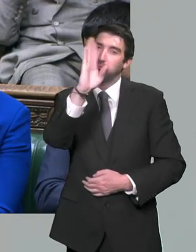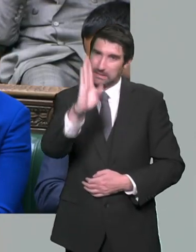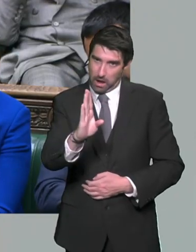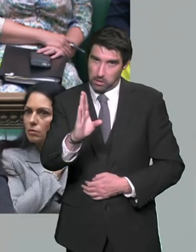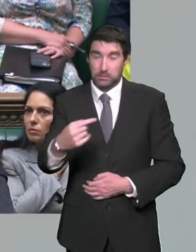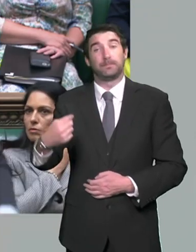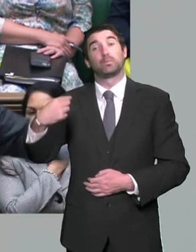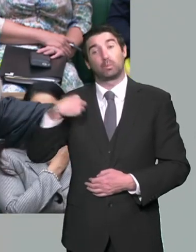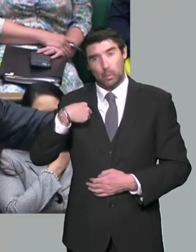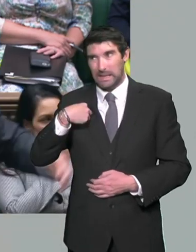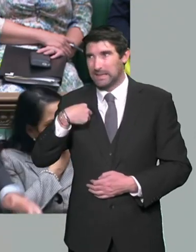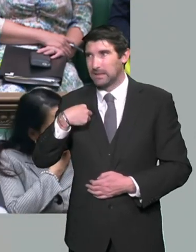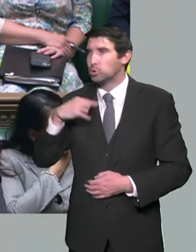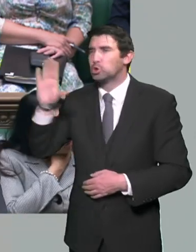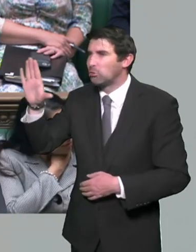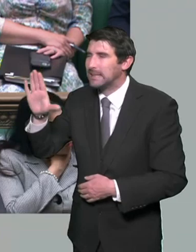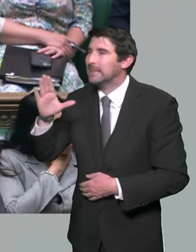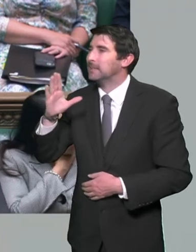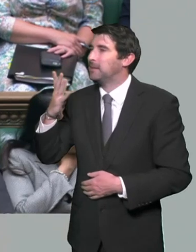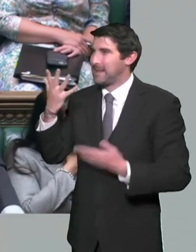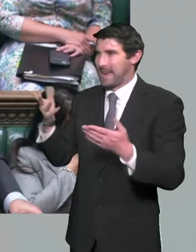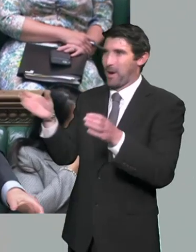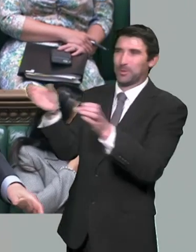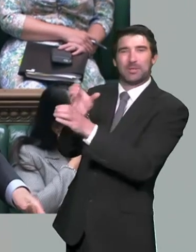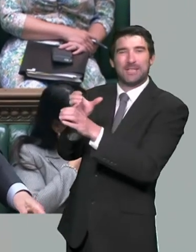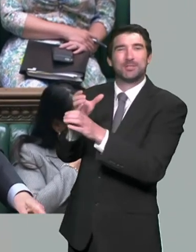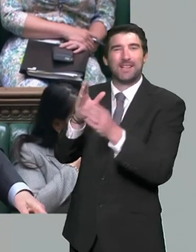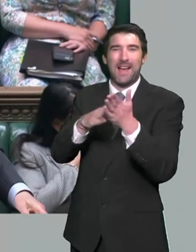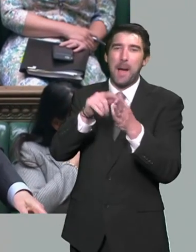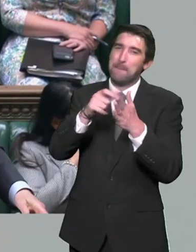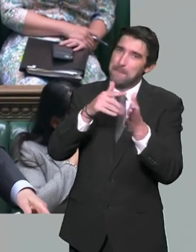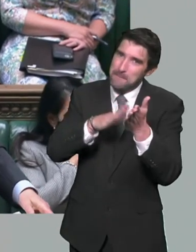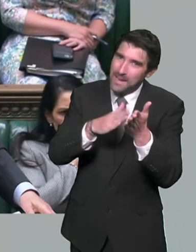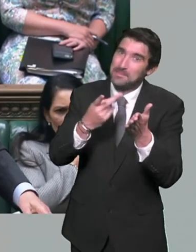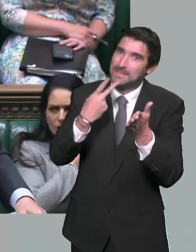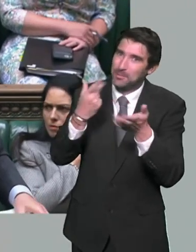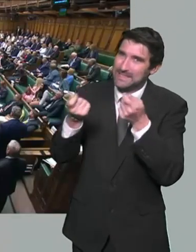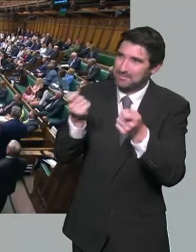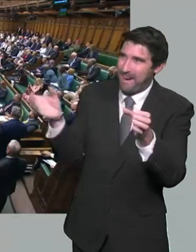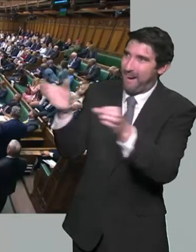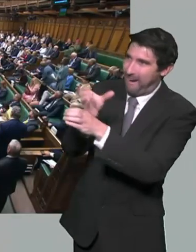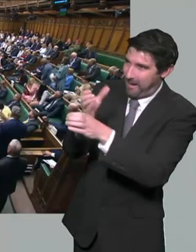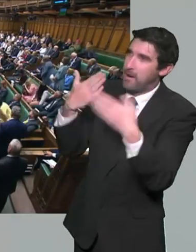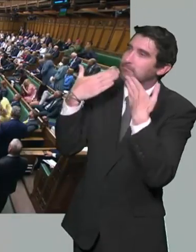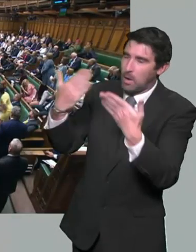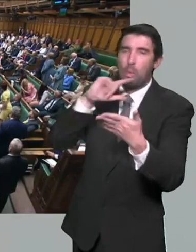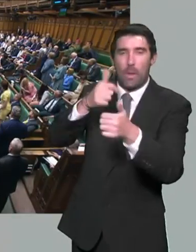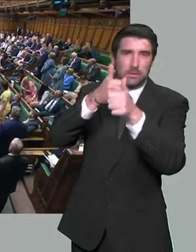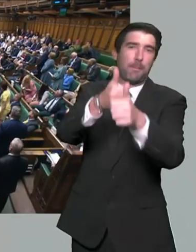and incorrectly advised that it was not available in Devon. In my North Devon constituency, which I on this side of the House clearly know quite well, fuel retailers in the EX35 postcode of Lynton have had access to the duty relief for some time. How might we address that situation? Madam Deputy Speaker (Dame Rosie Winterton) I thank the hon. Lady for her point of order. The Chair is not responsible for points made by right hon. and hon.